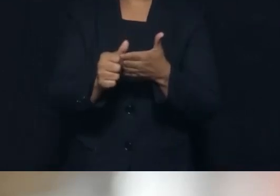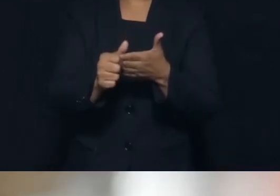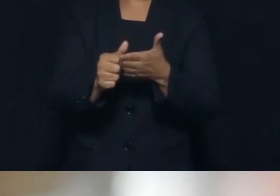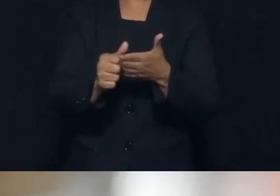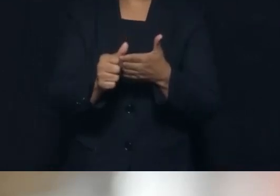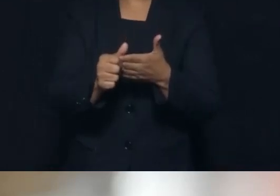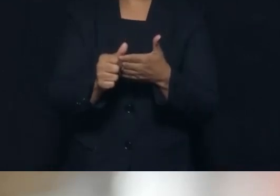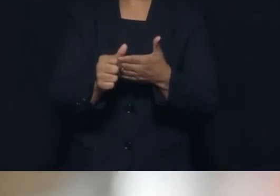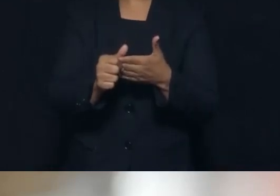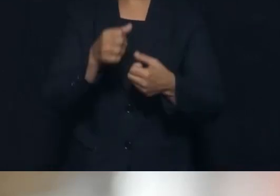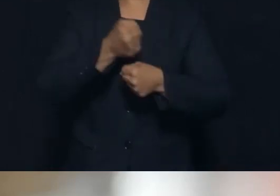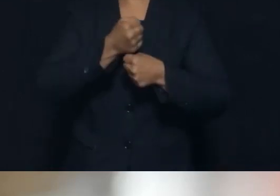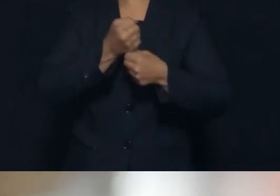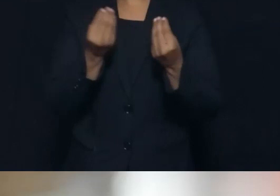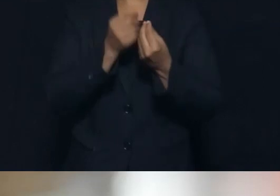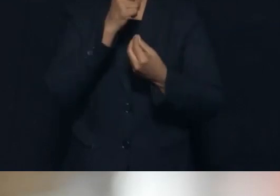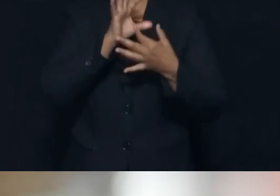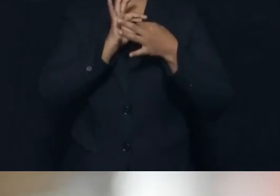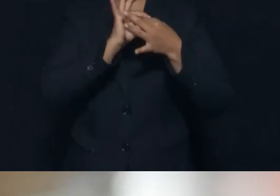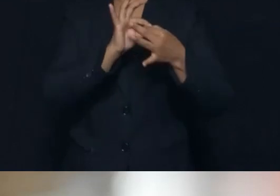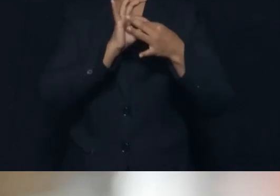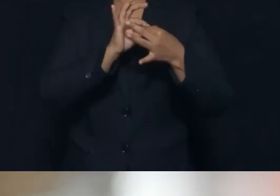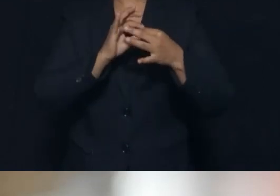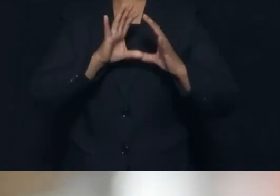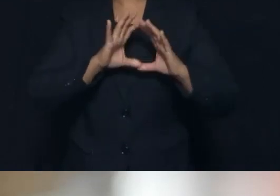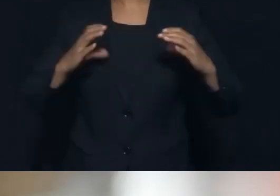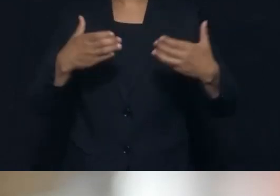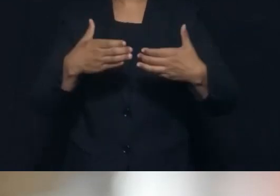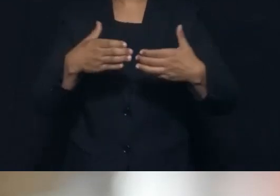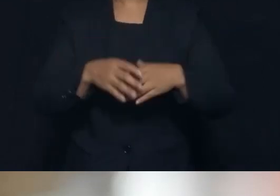We are going to work and it will be topics selected by the commission and this year we